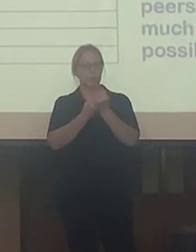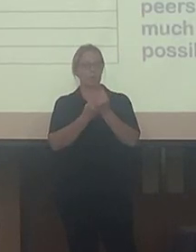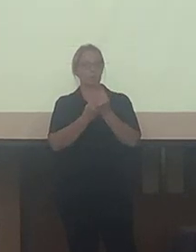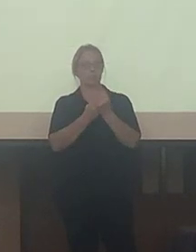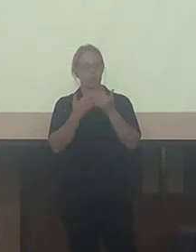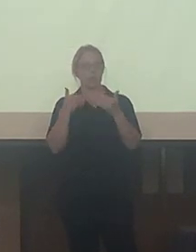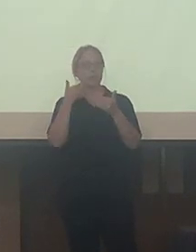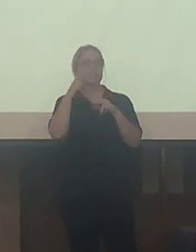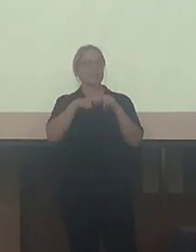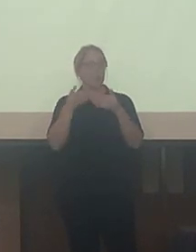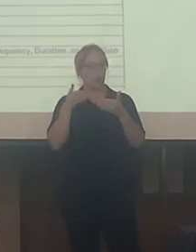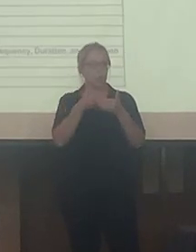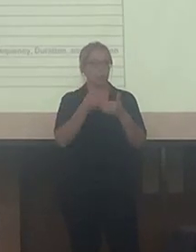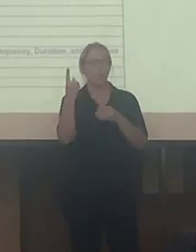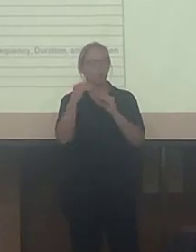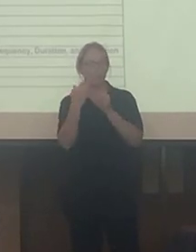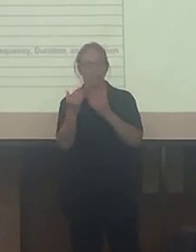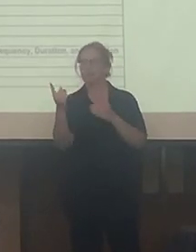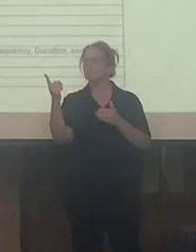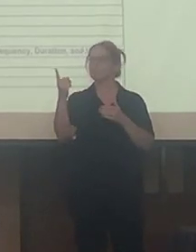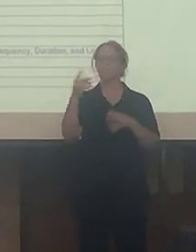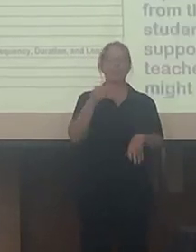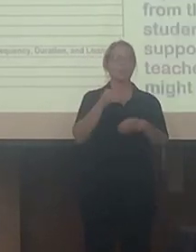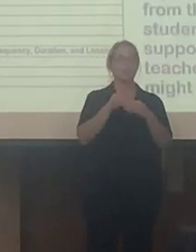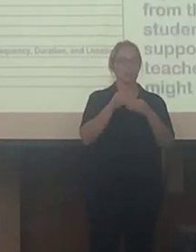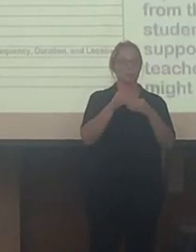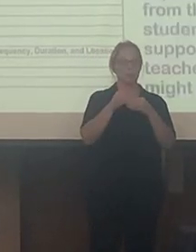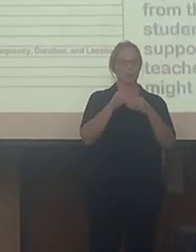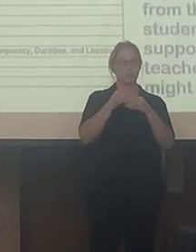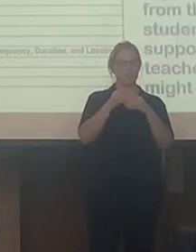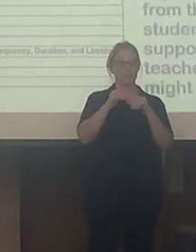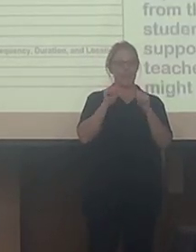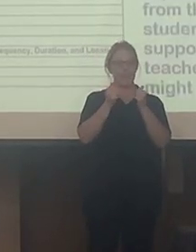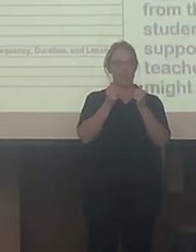this i guess okay supplementation services also where you put your hearing aid checked